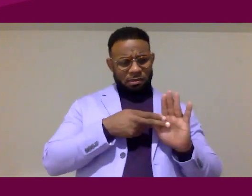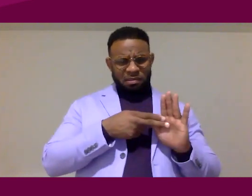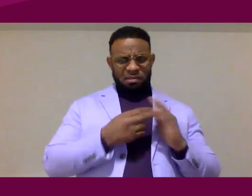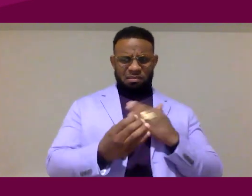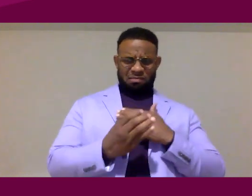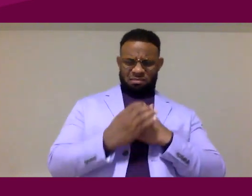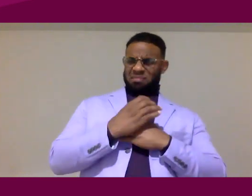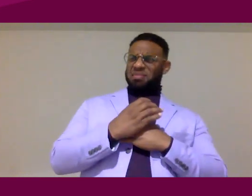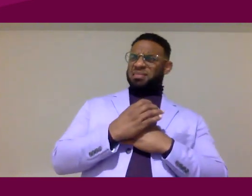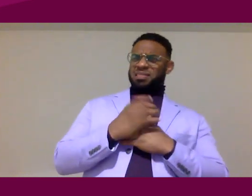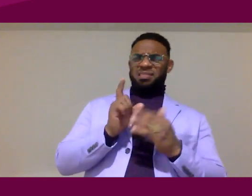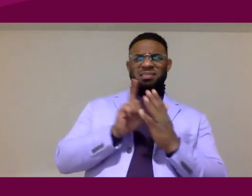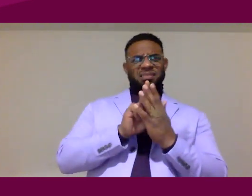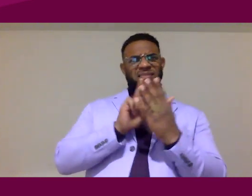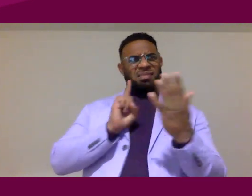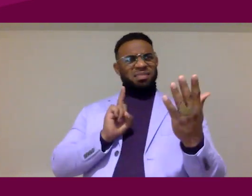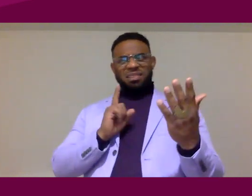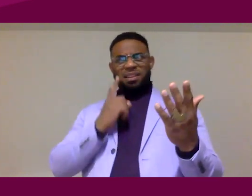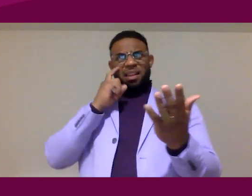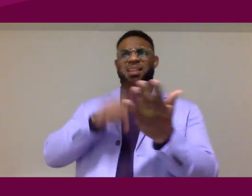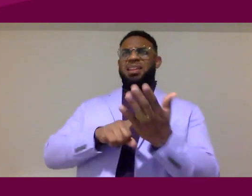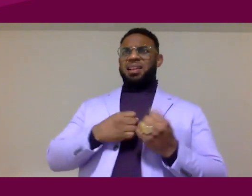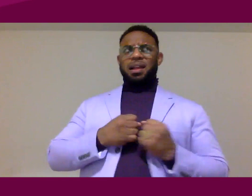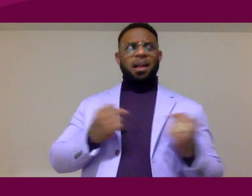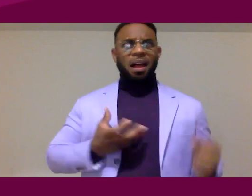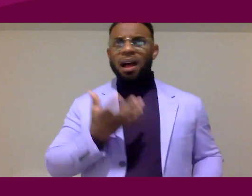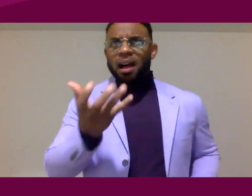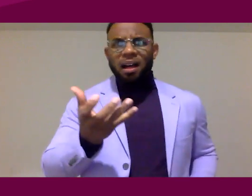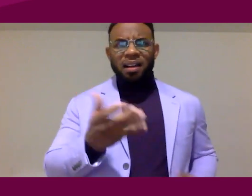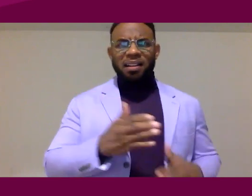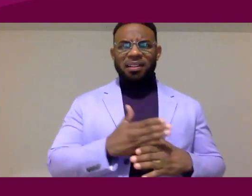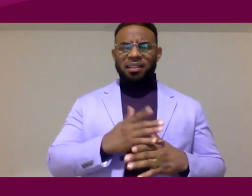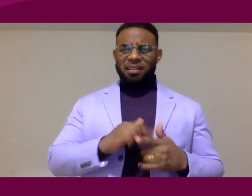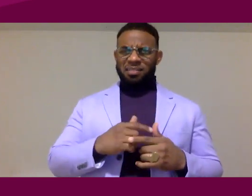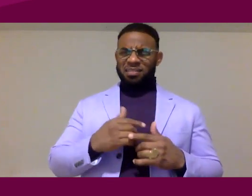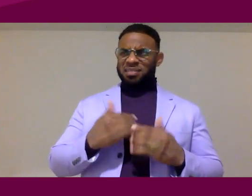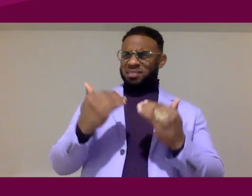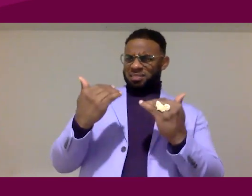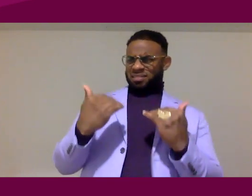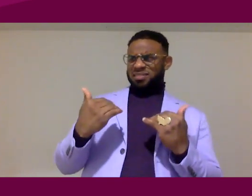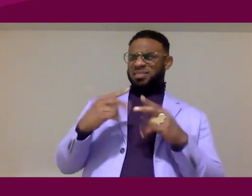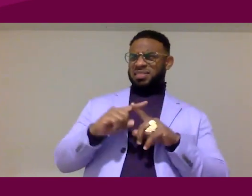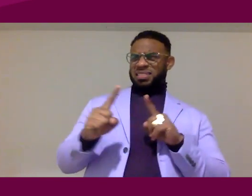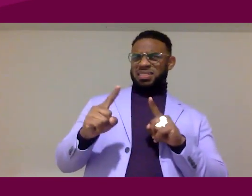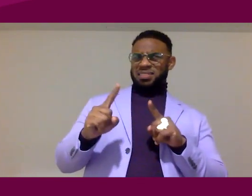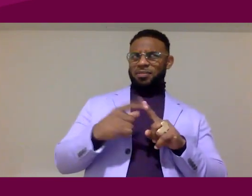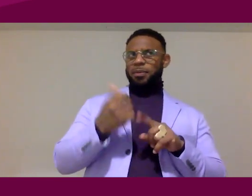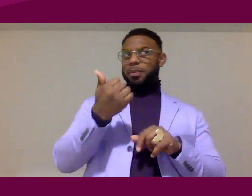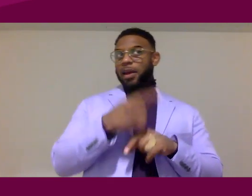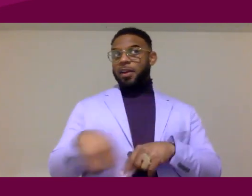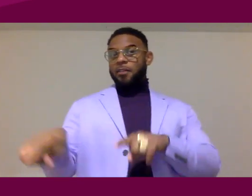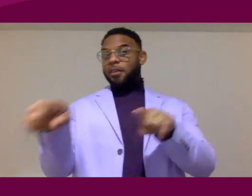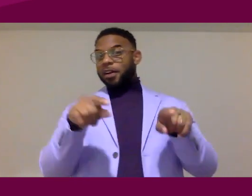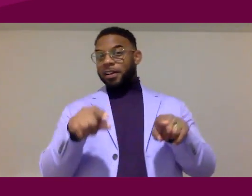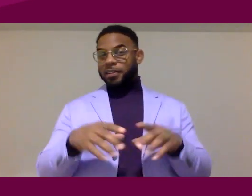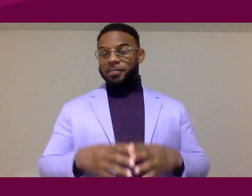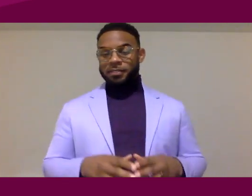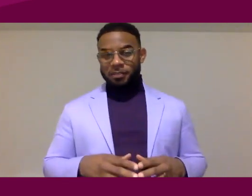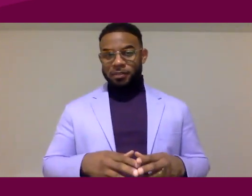to acknowledge having a disability or be treated differently from everybody else.